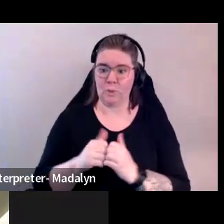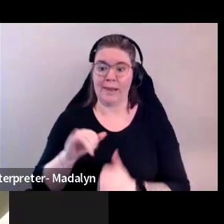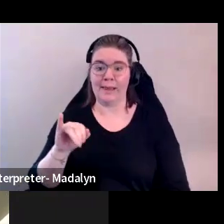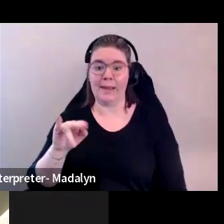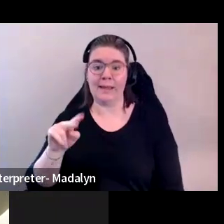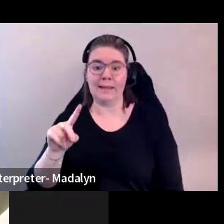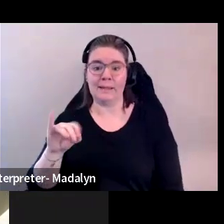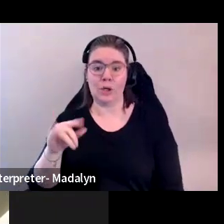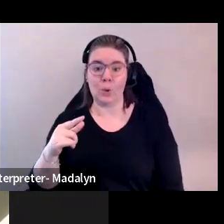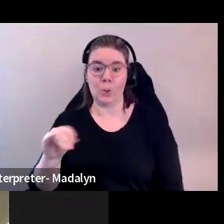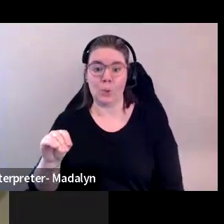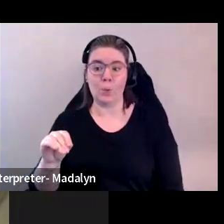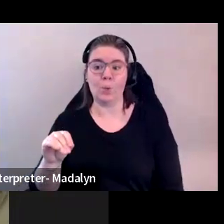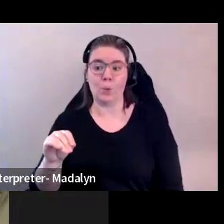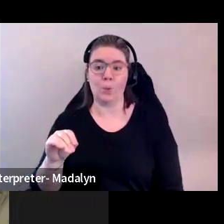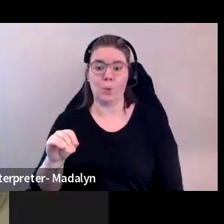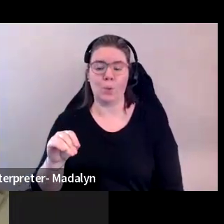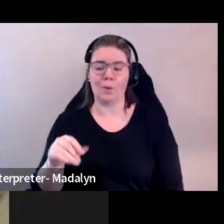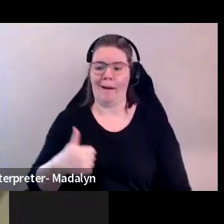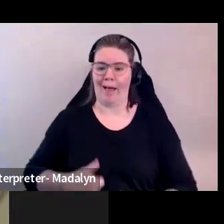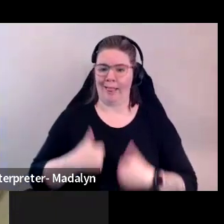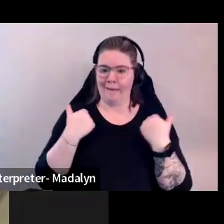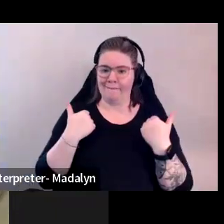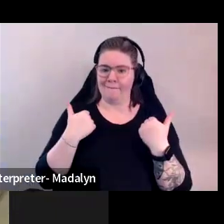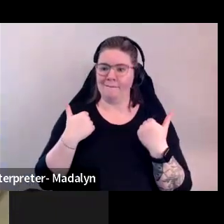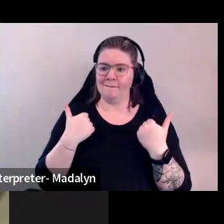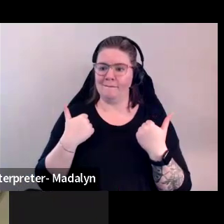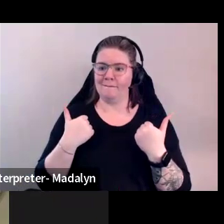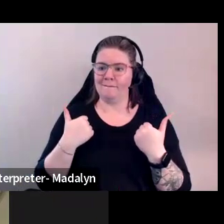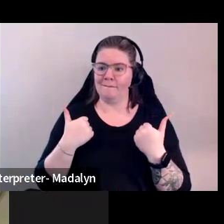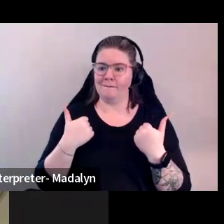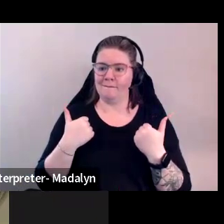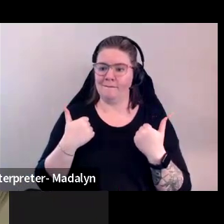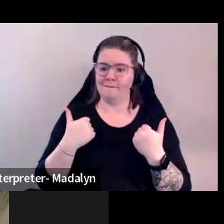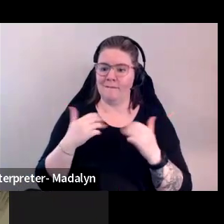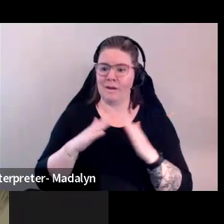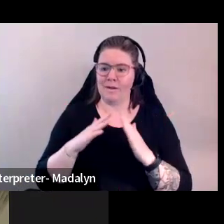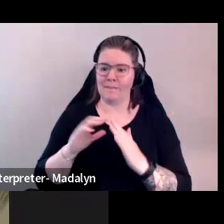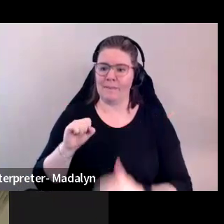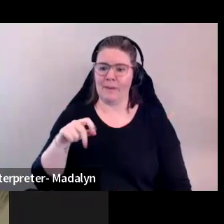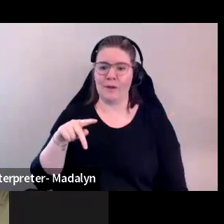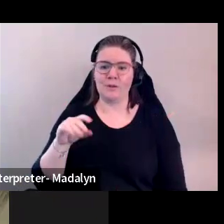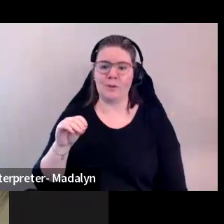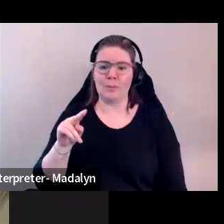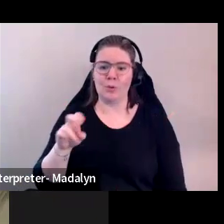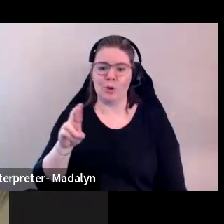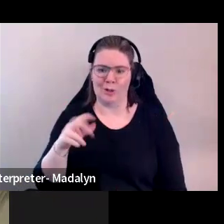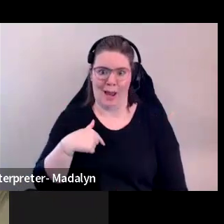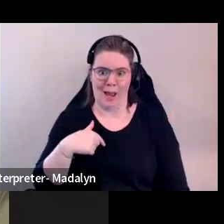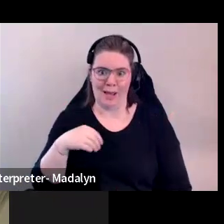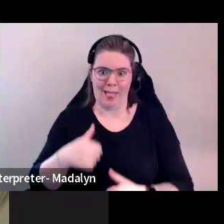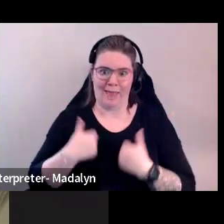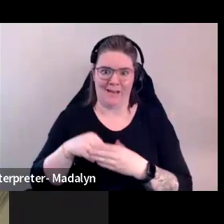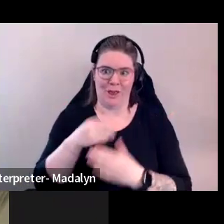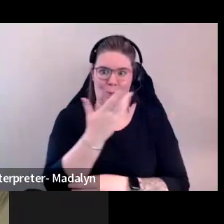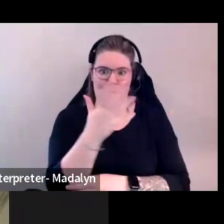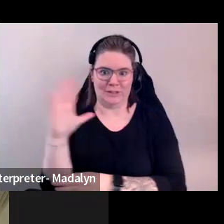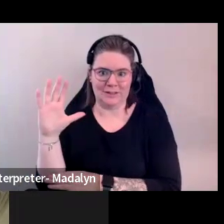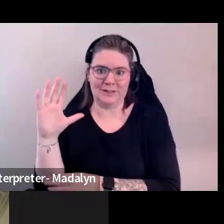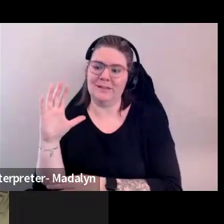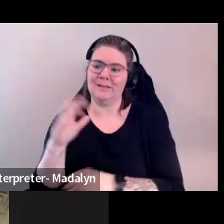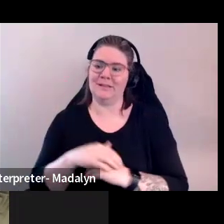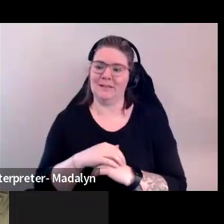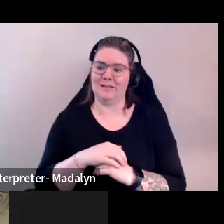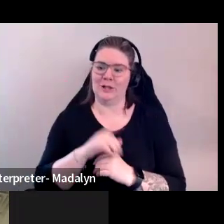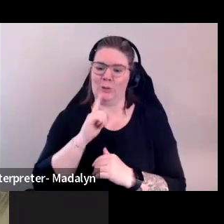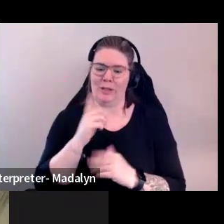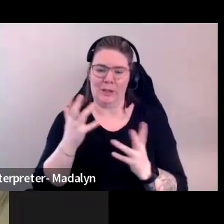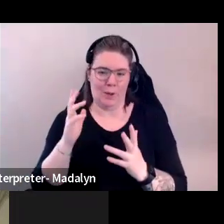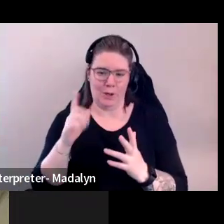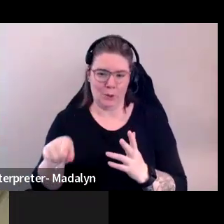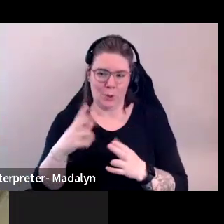Don Posh: out of superior. I live in Spooner or north of Spooner. I'm a woods dweller, so I'm I'm in the middle of what you guys would refer to as nowhere.